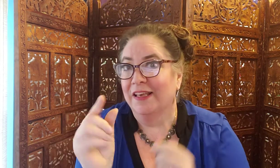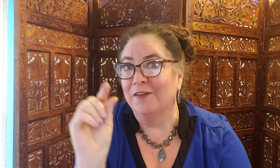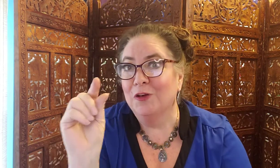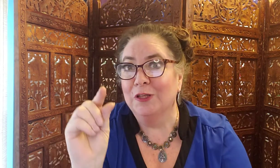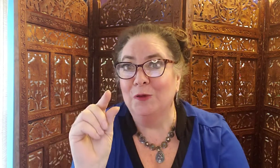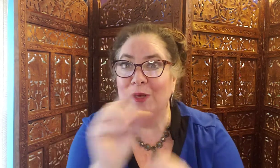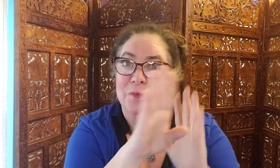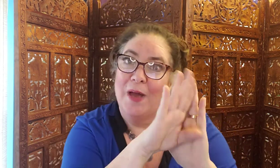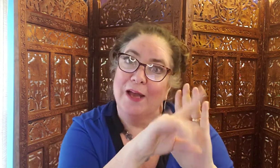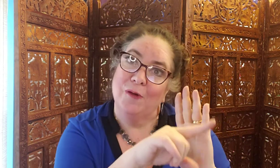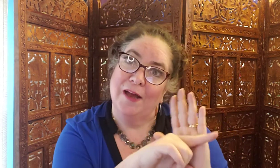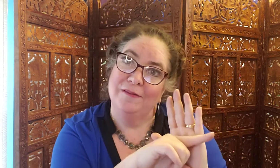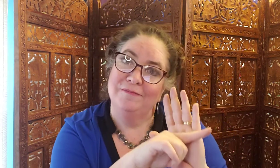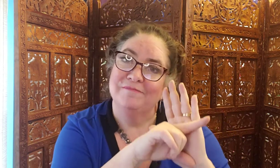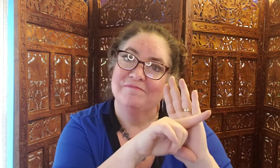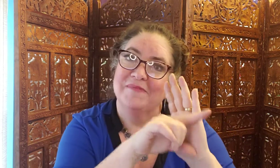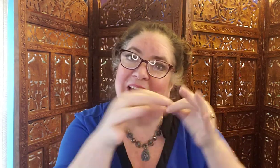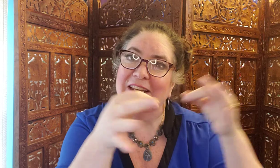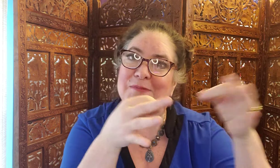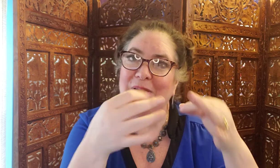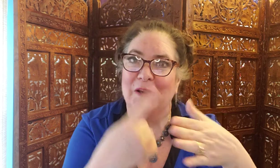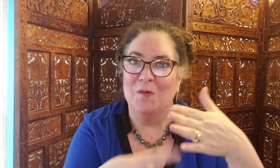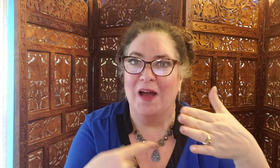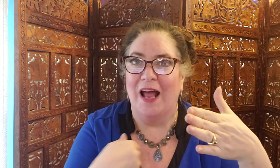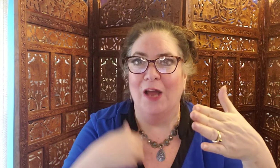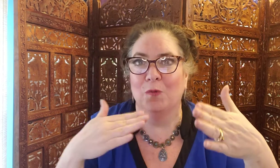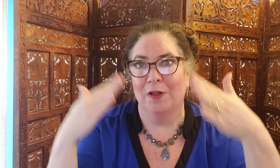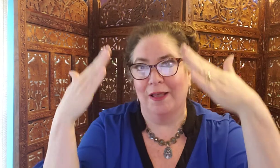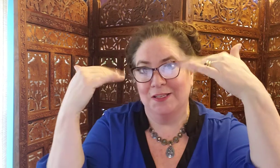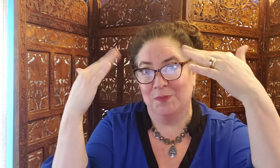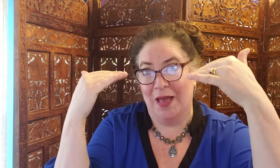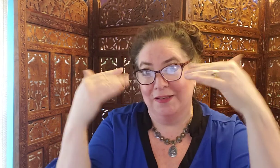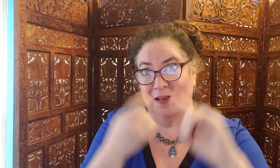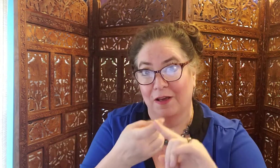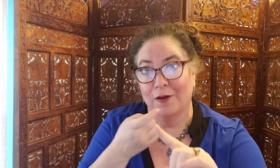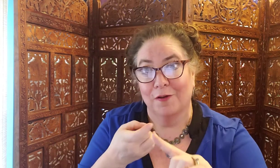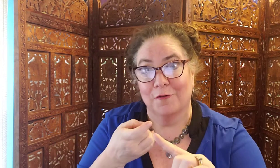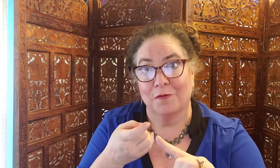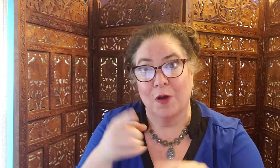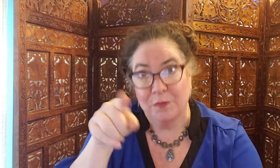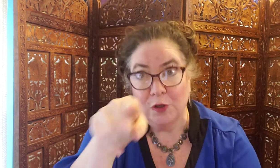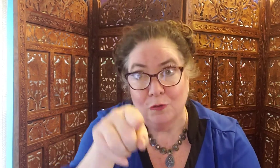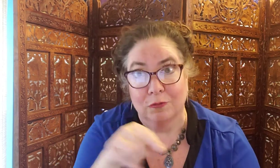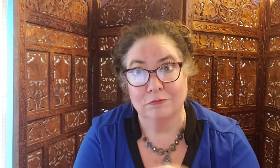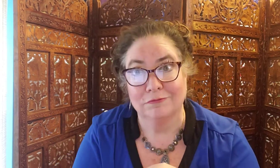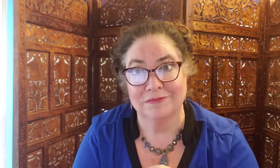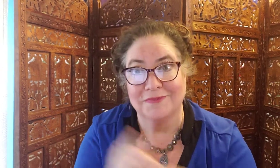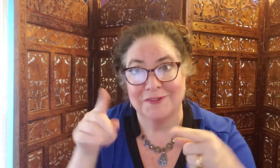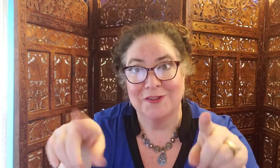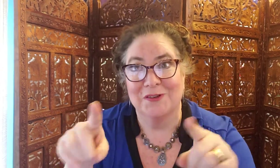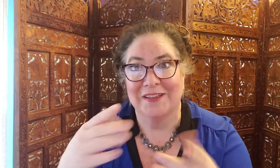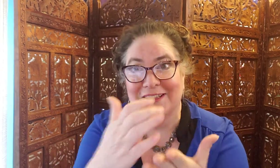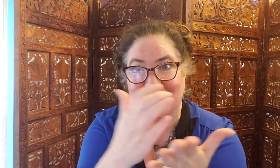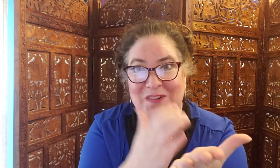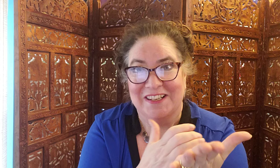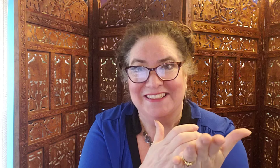give you a little bit of background and explain what iIwill expect from you during this course.